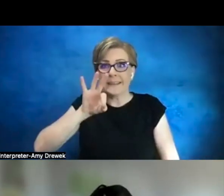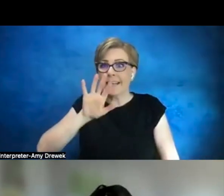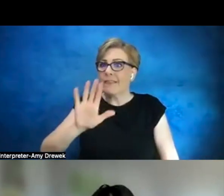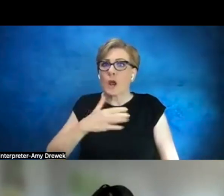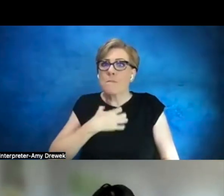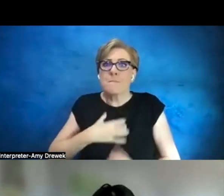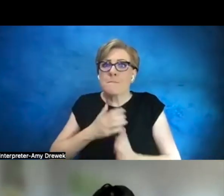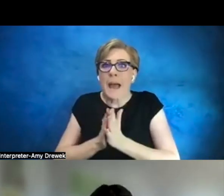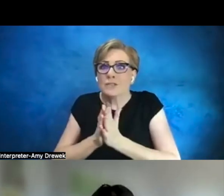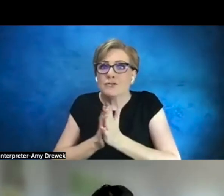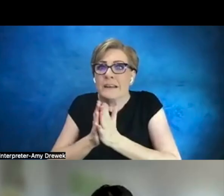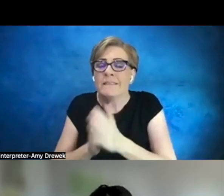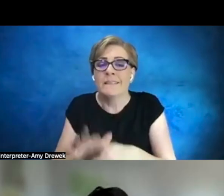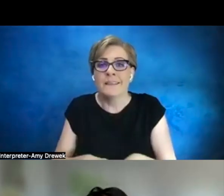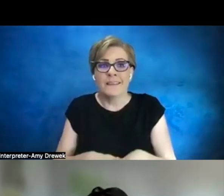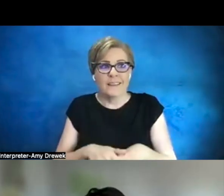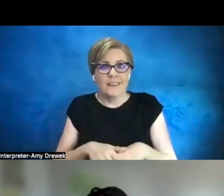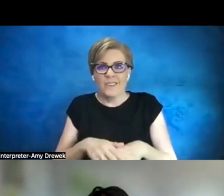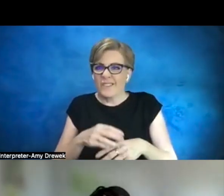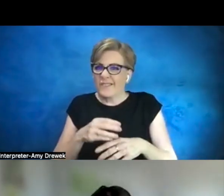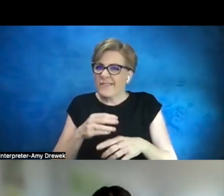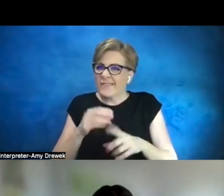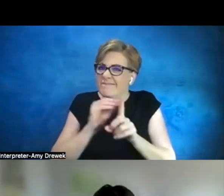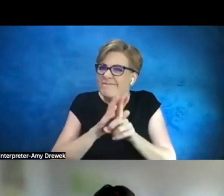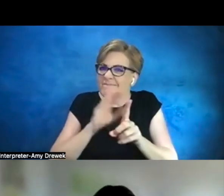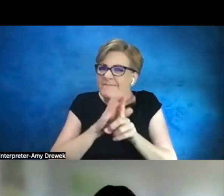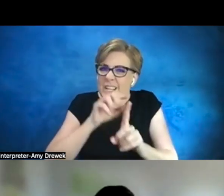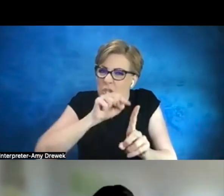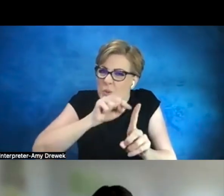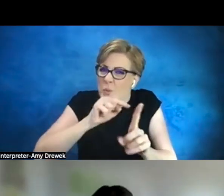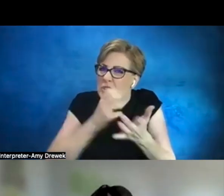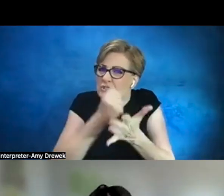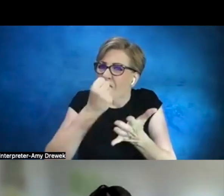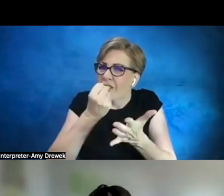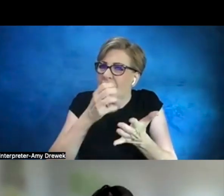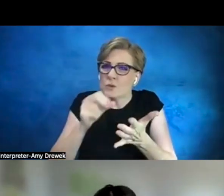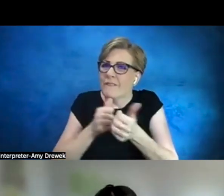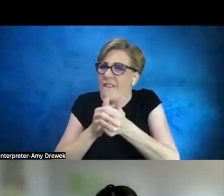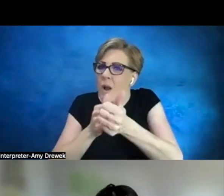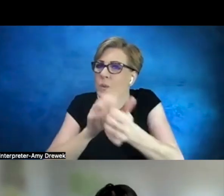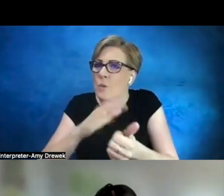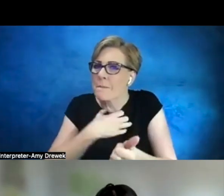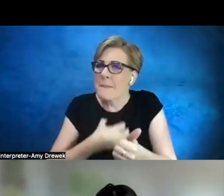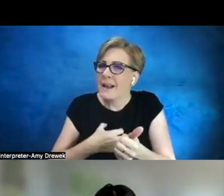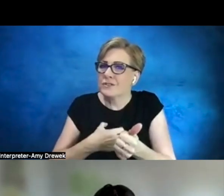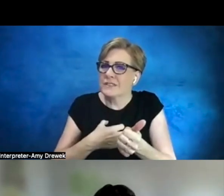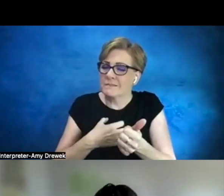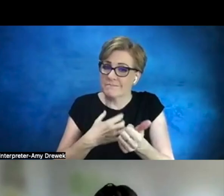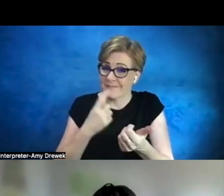they deserve to be able to follow those passions, you are already in a really good place to plan